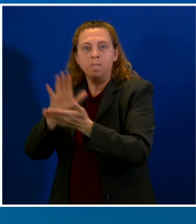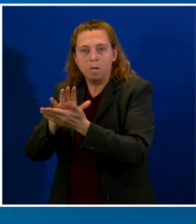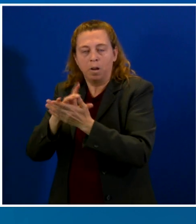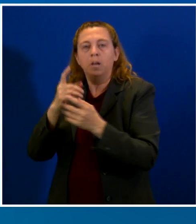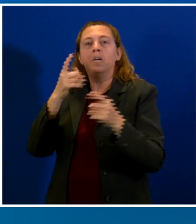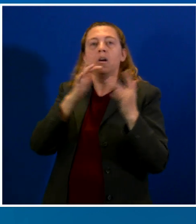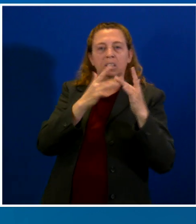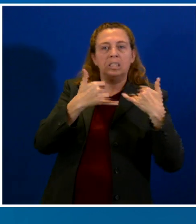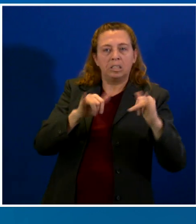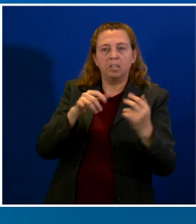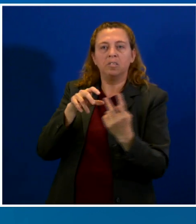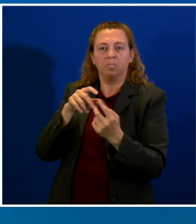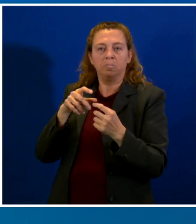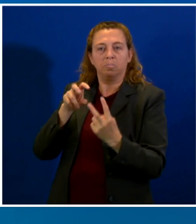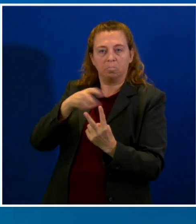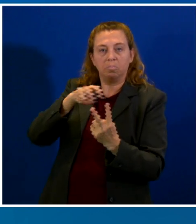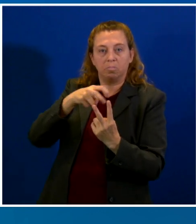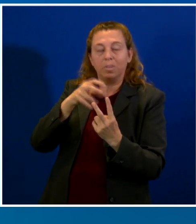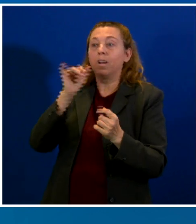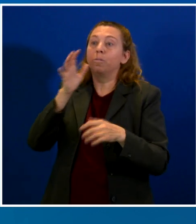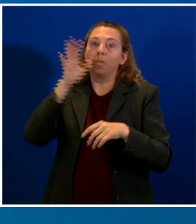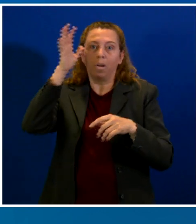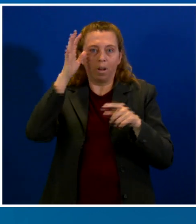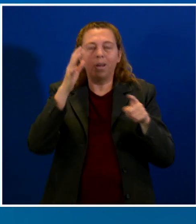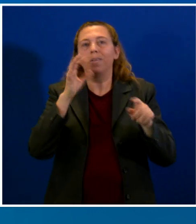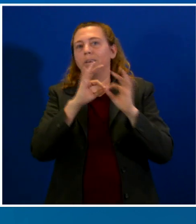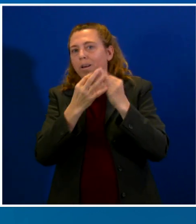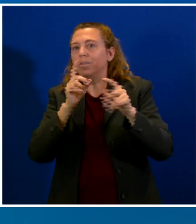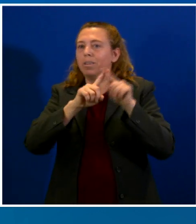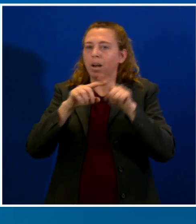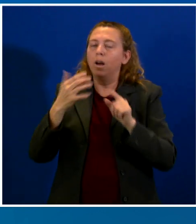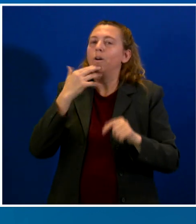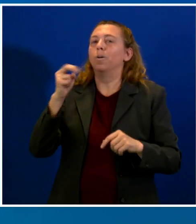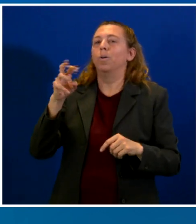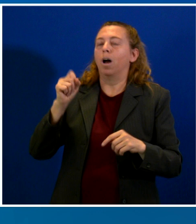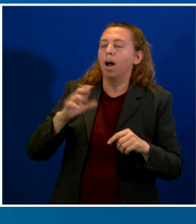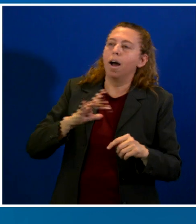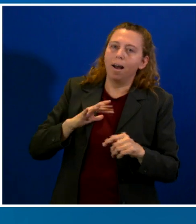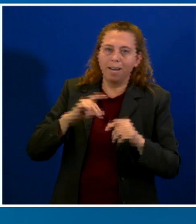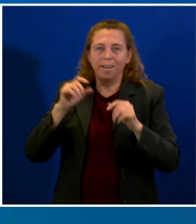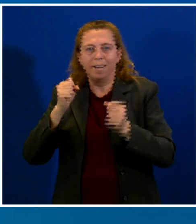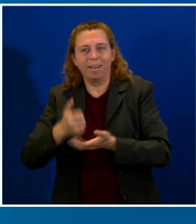parents, the change may cause children to react in all sorts of ways.